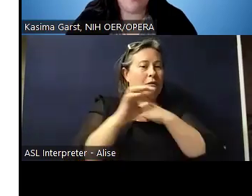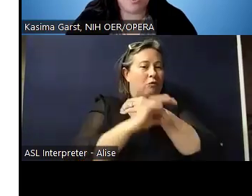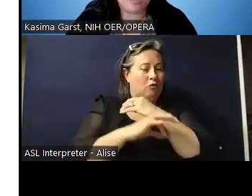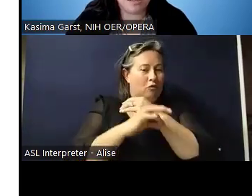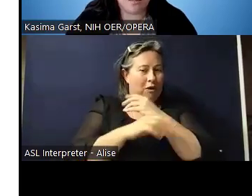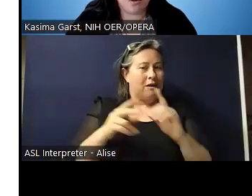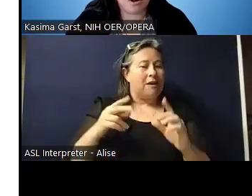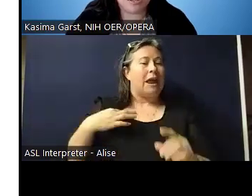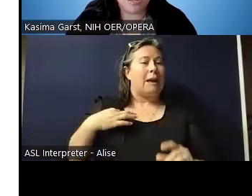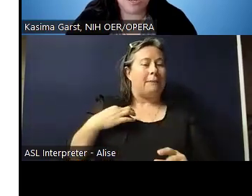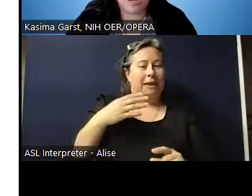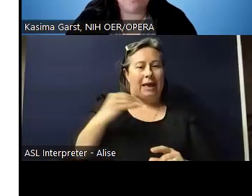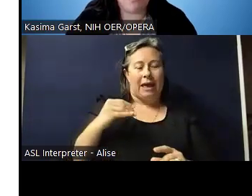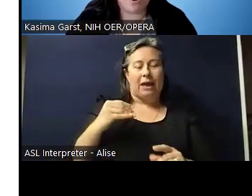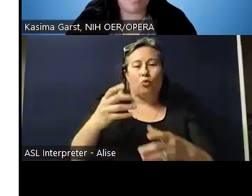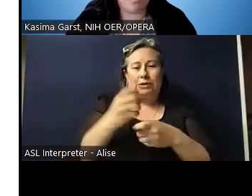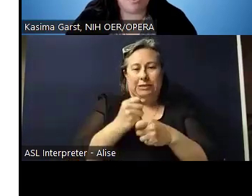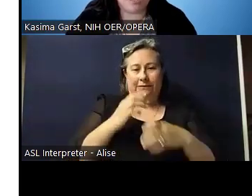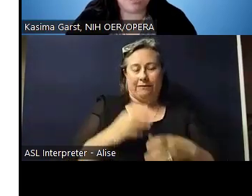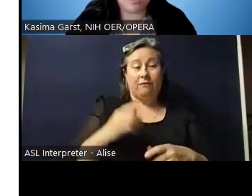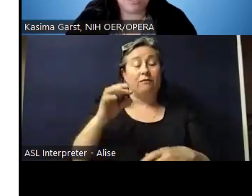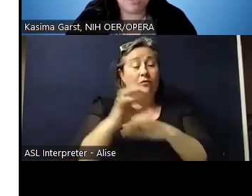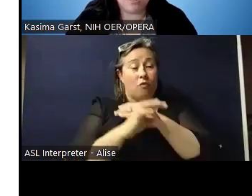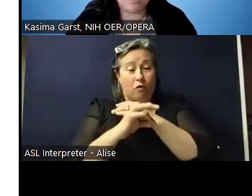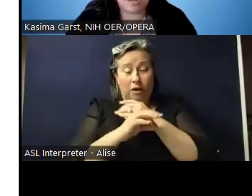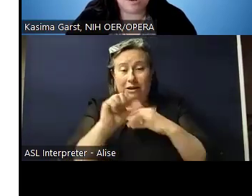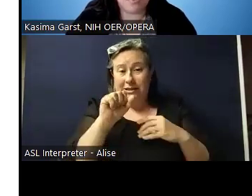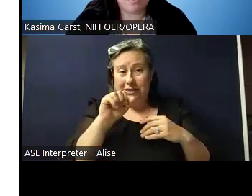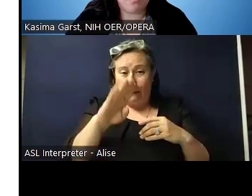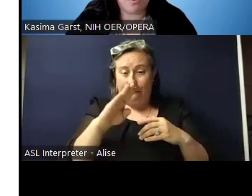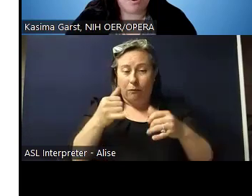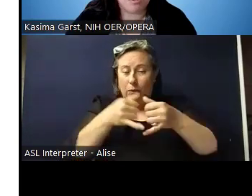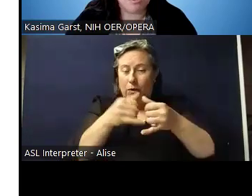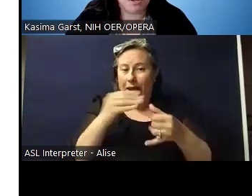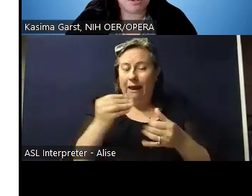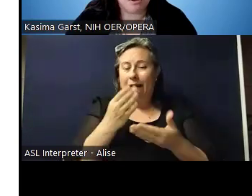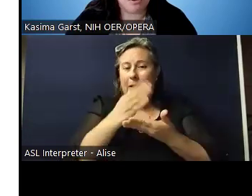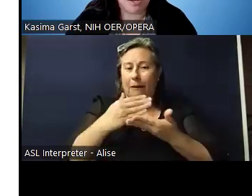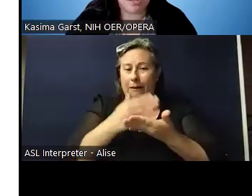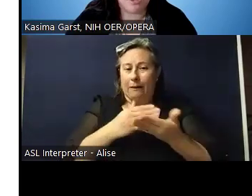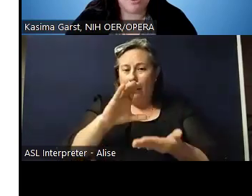foreign subawards and foreign components. This time frame will also include a Q